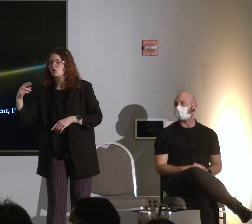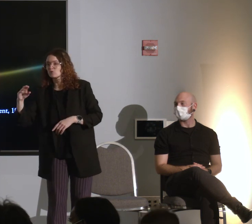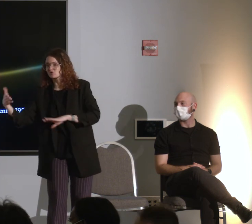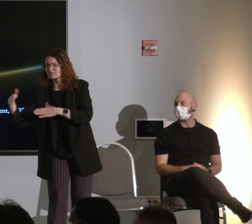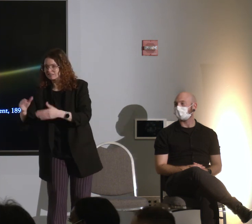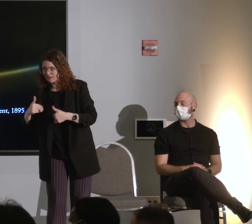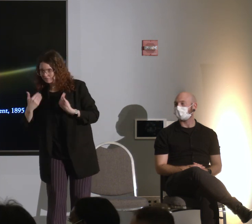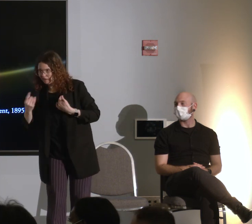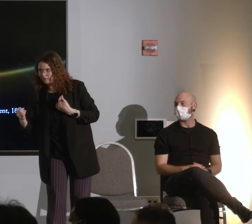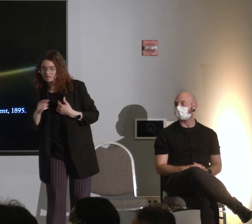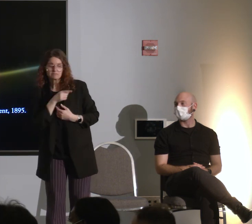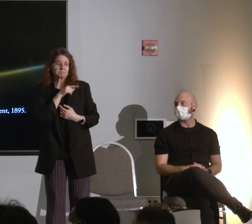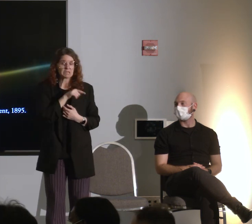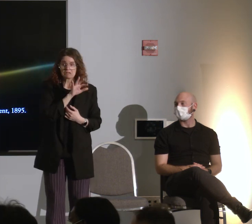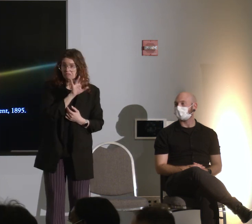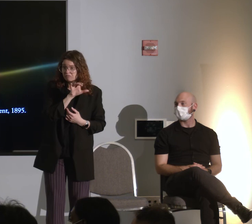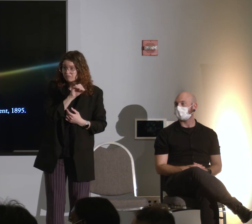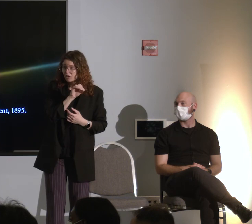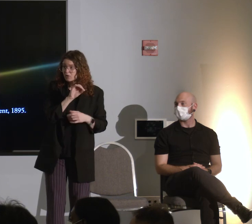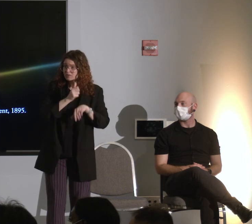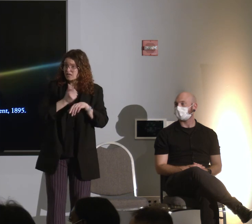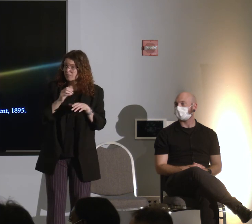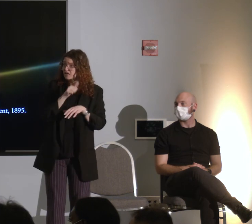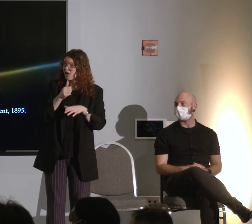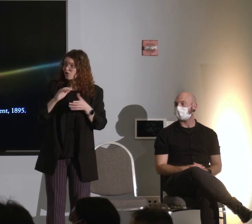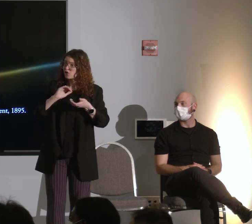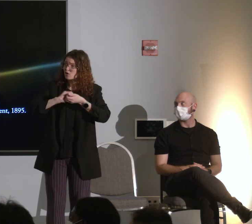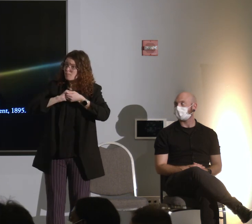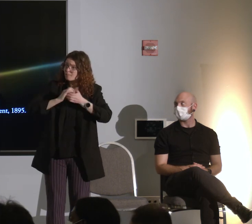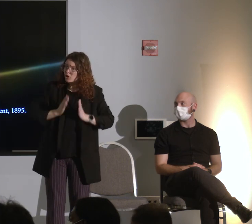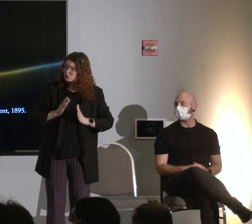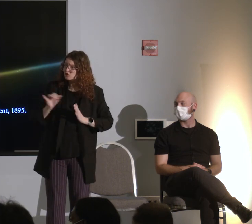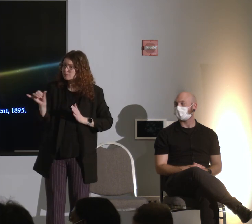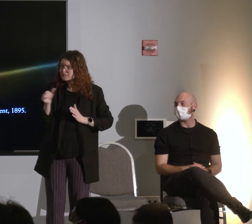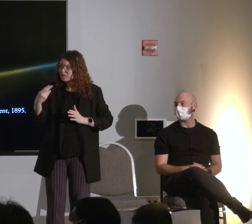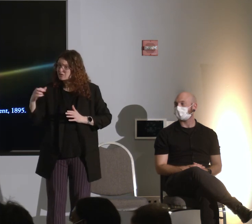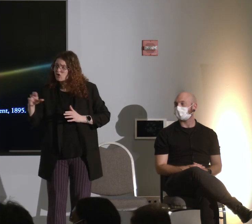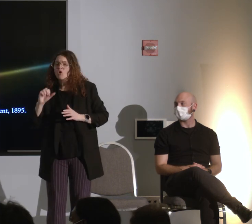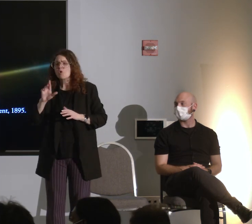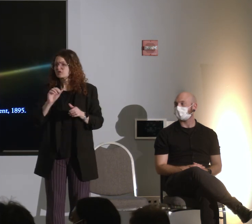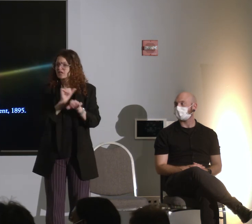So did Olmstead create another partnership like that or did he just sort of work with lots of different architects?